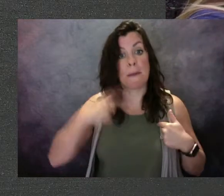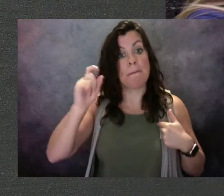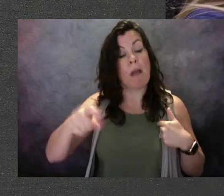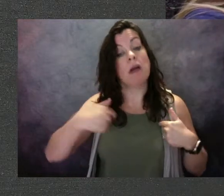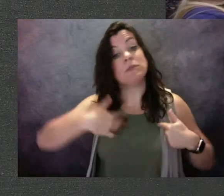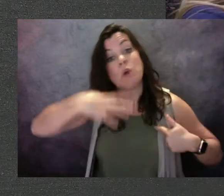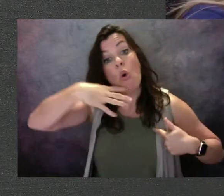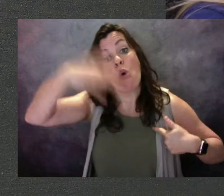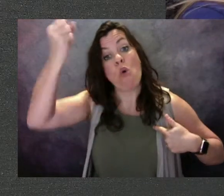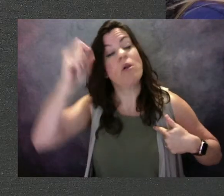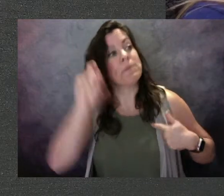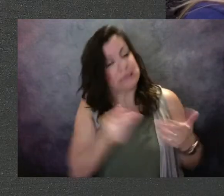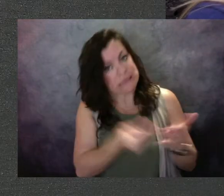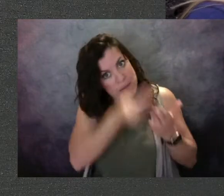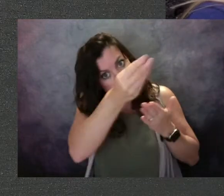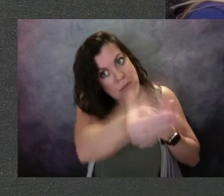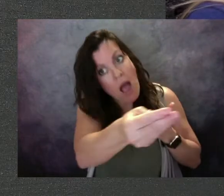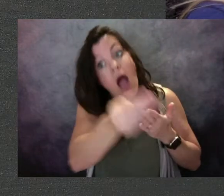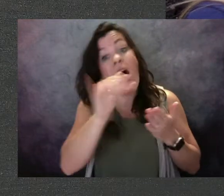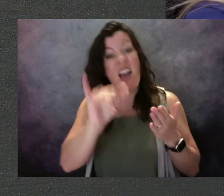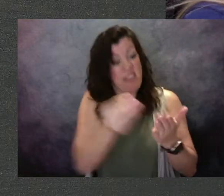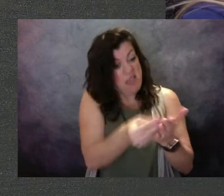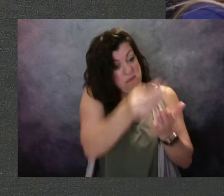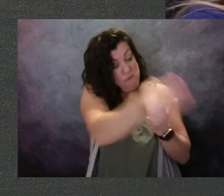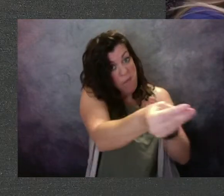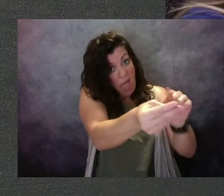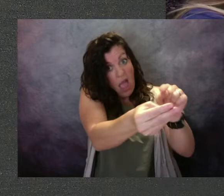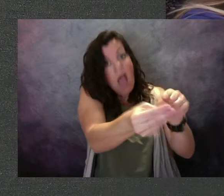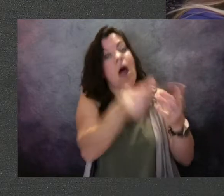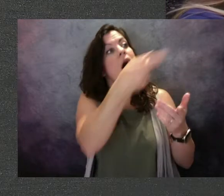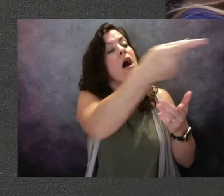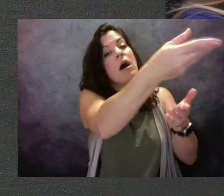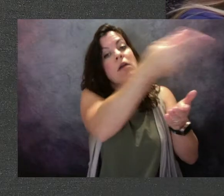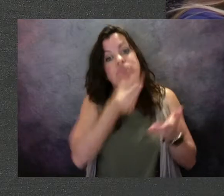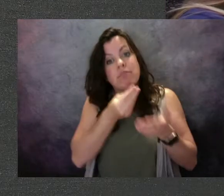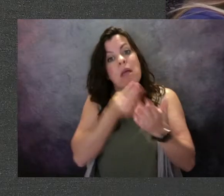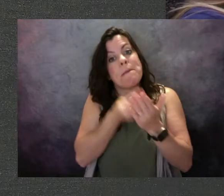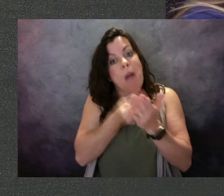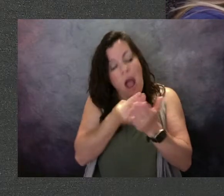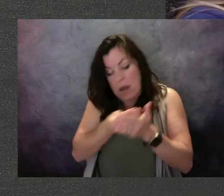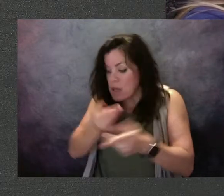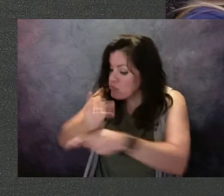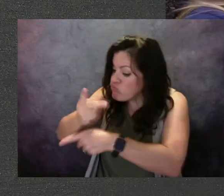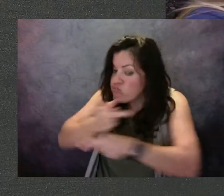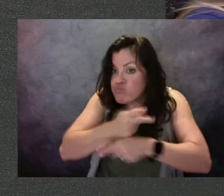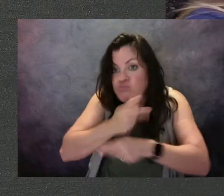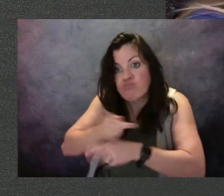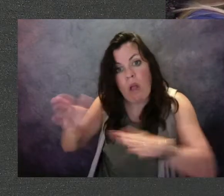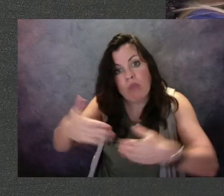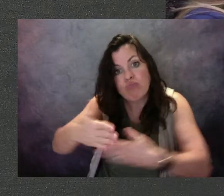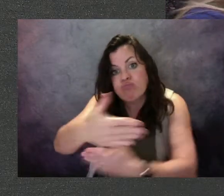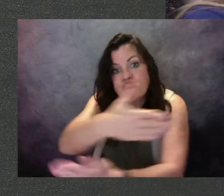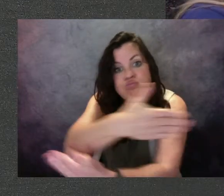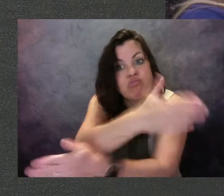and the money from the licenses goes to taking care of the water that the fish live in. So that's a good thing. It sure is.